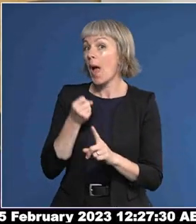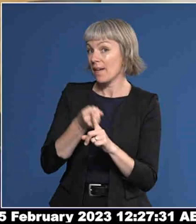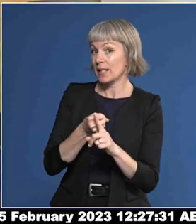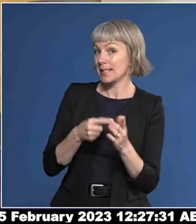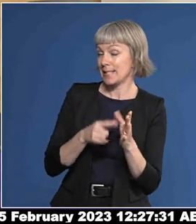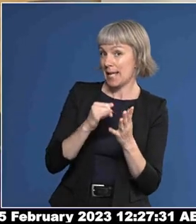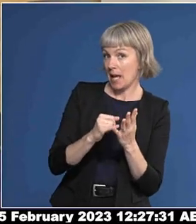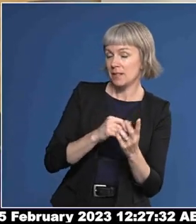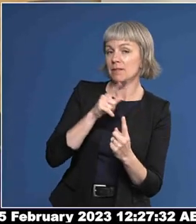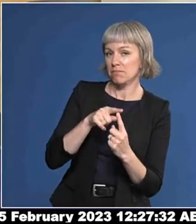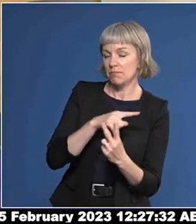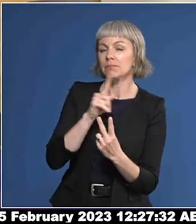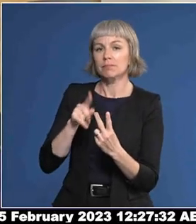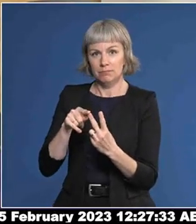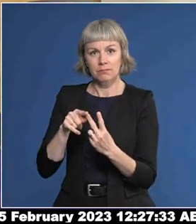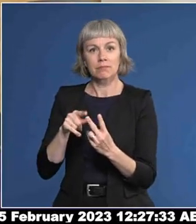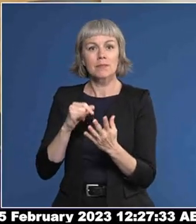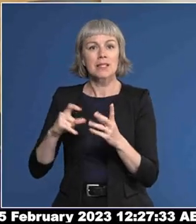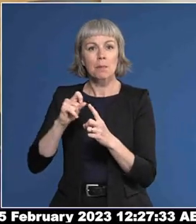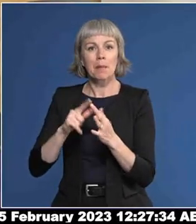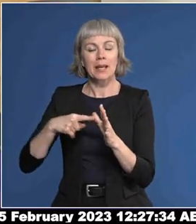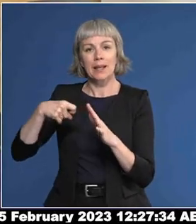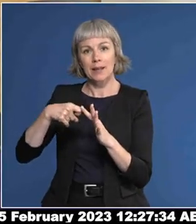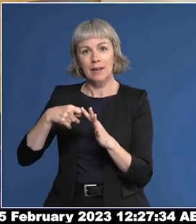Certainly I did hear that in the hearing this morning, and I think that is certainly